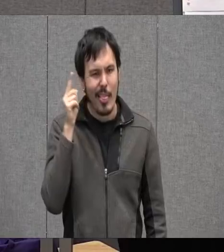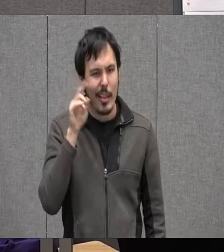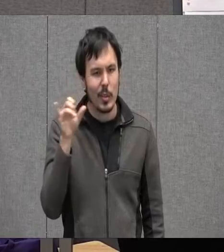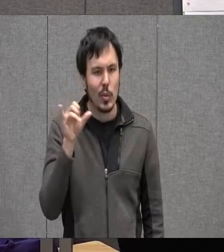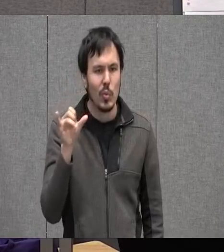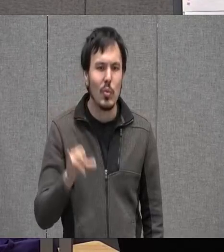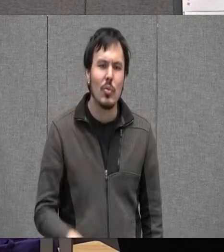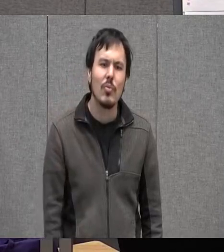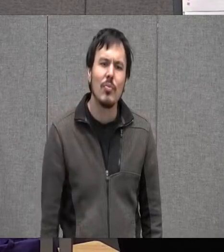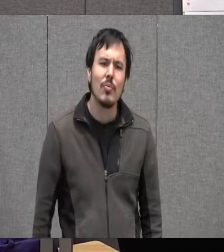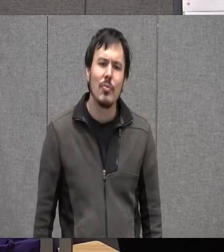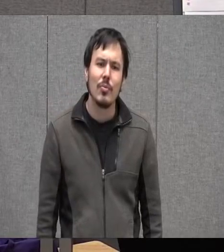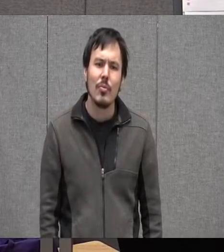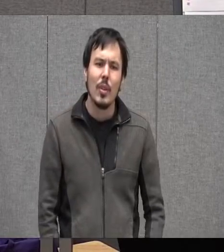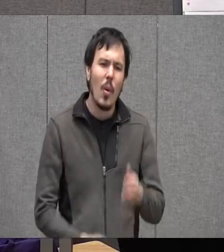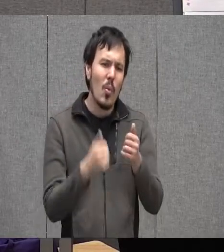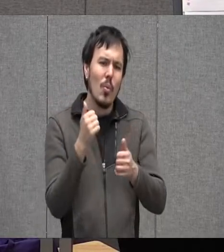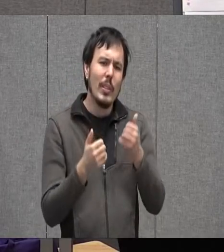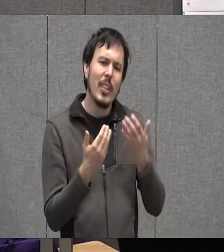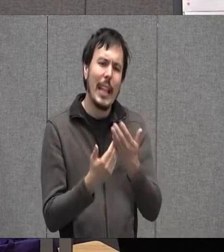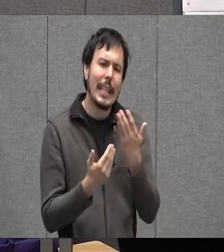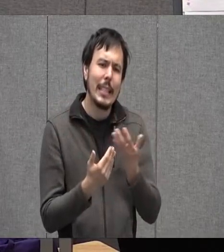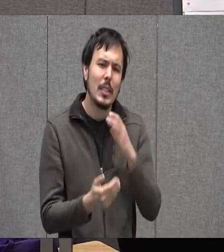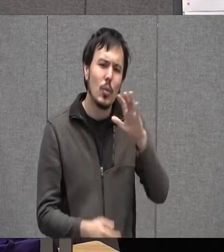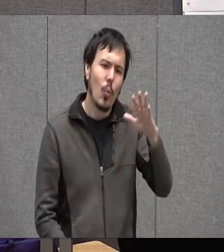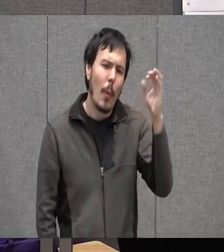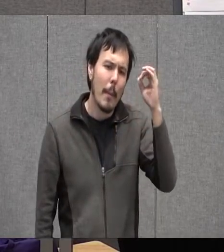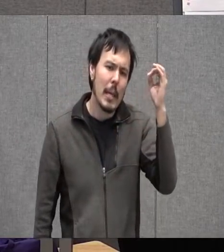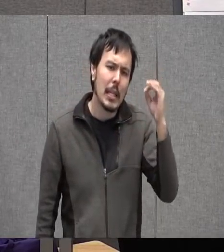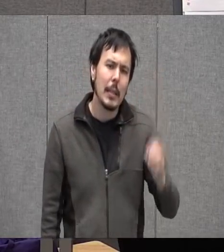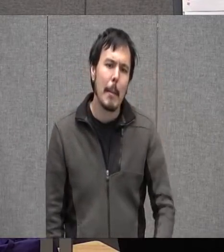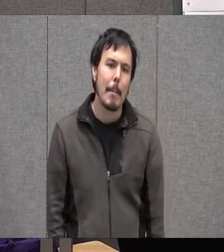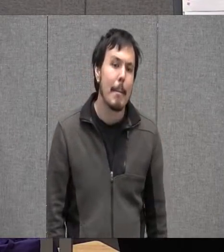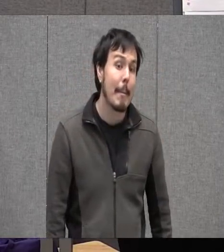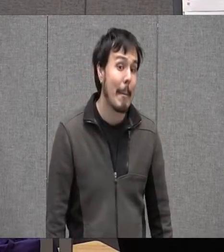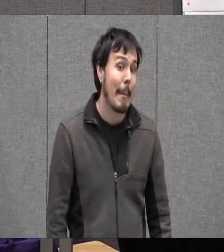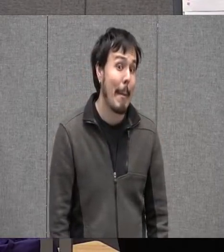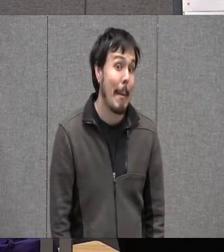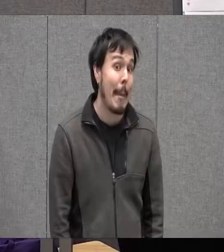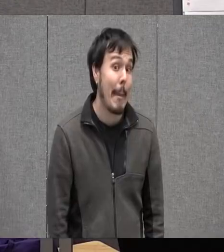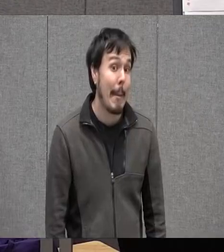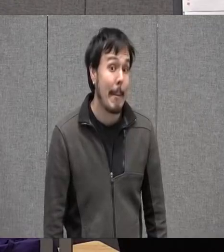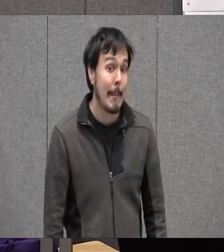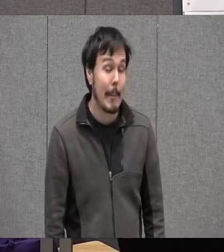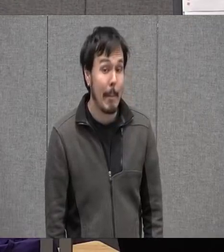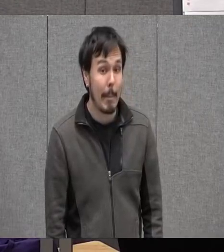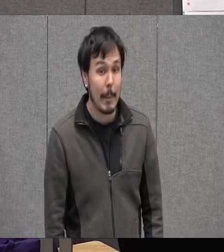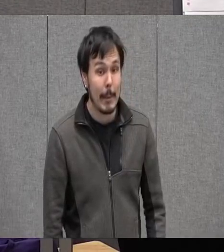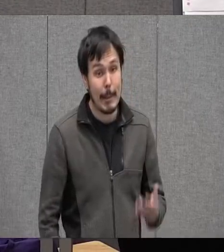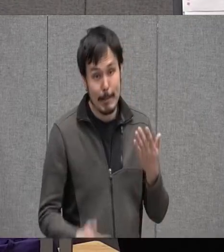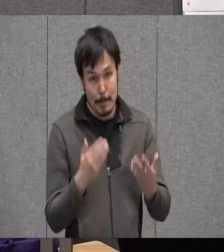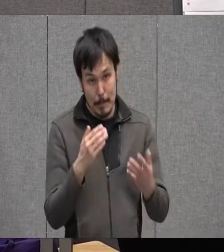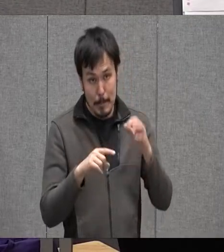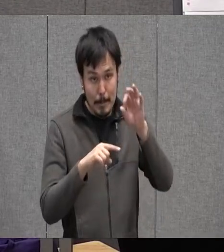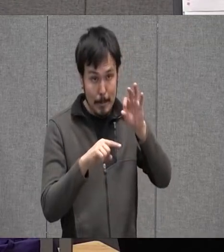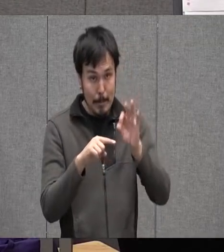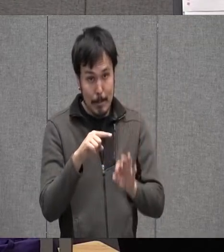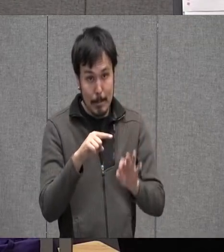Hmm, which one do you think will be the easiest? Ah, probably some of you were saying the fraction since we were working with fractions before.